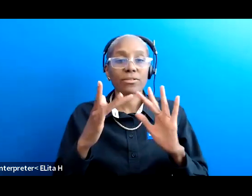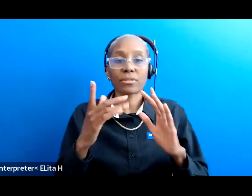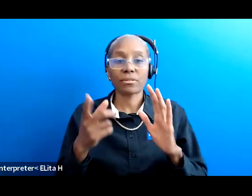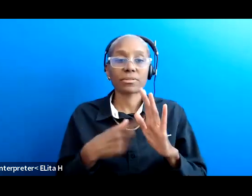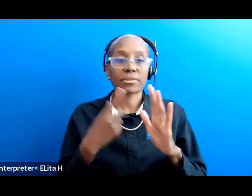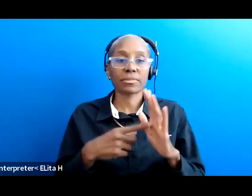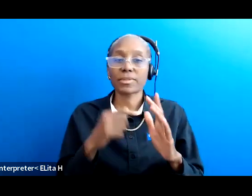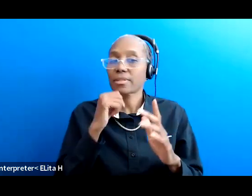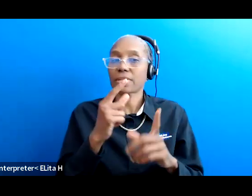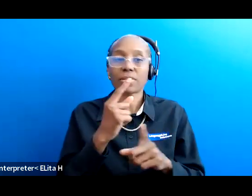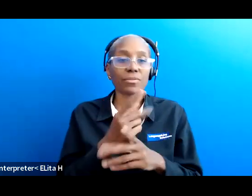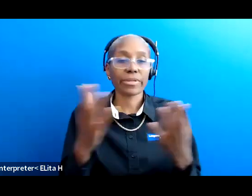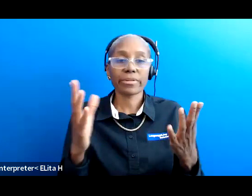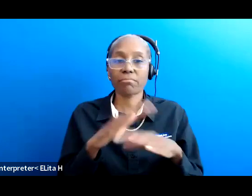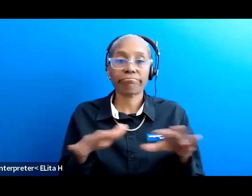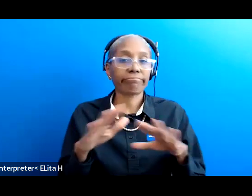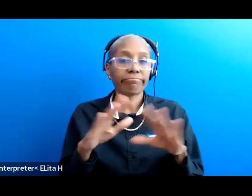they aren't the right thing that aren't doing anything for you.